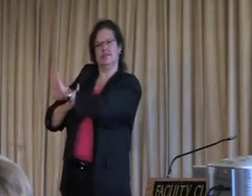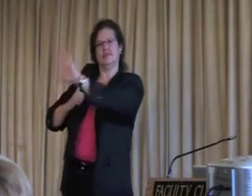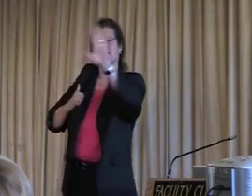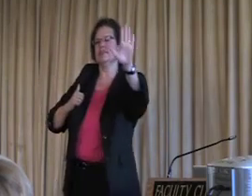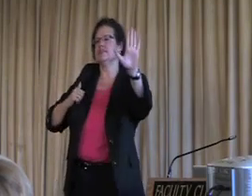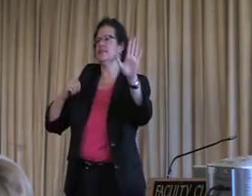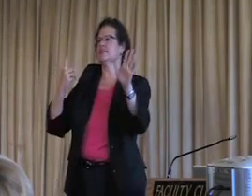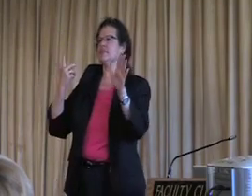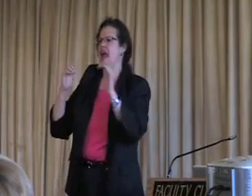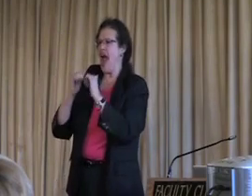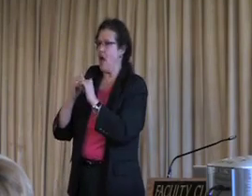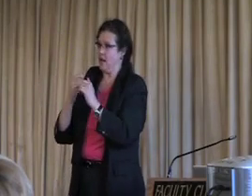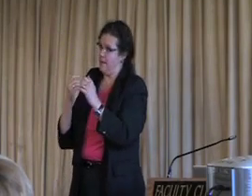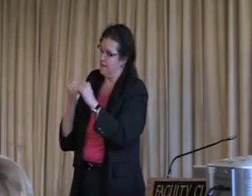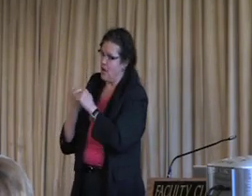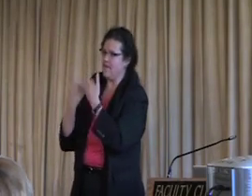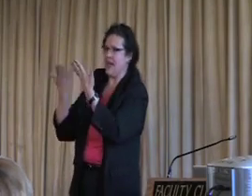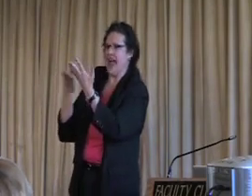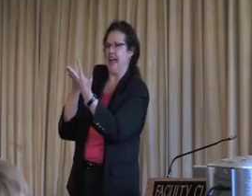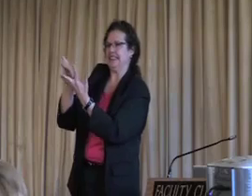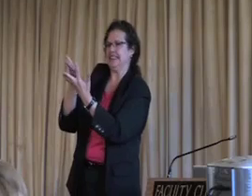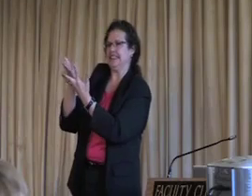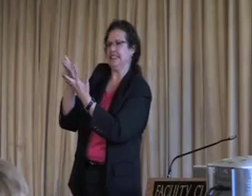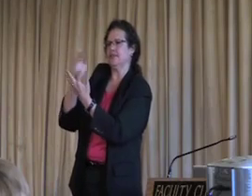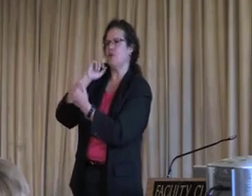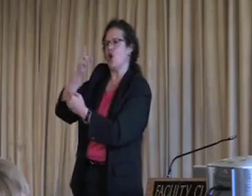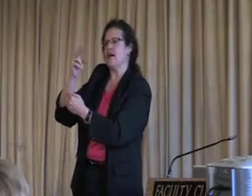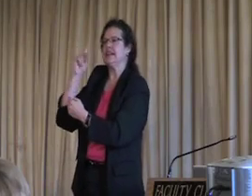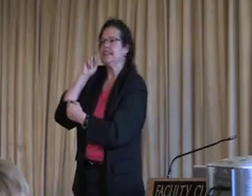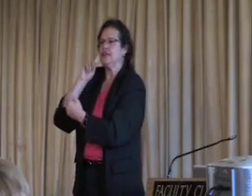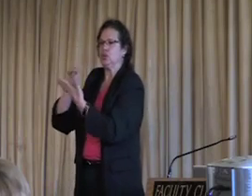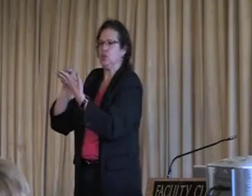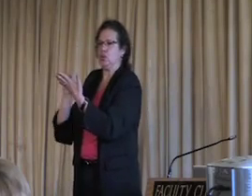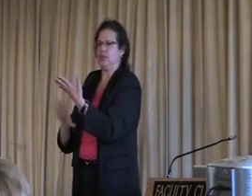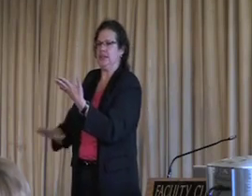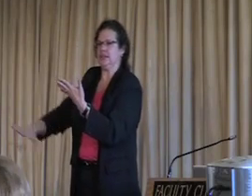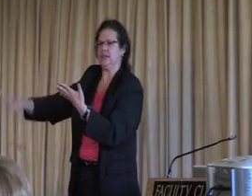how to convince other post secondary institutions that they needed to provide access for deaf